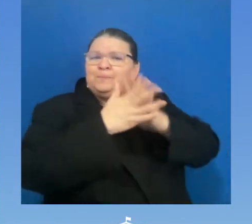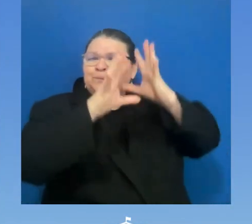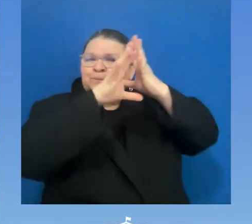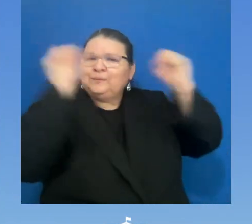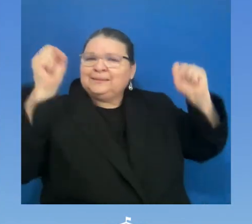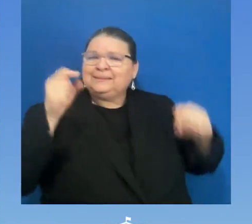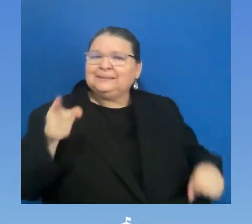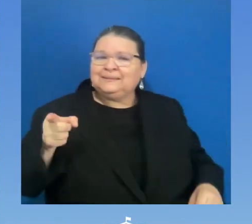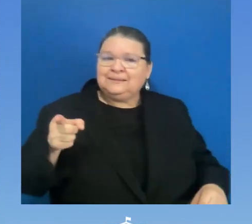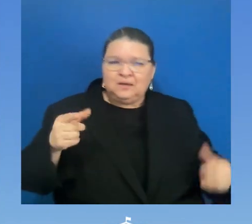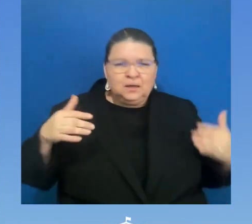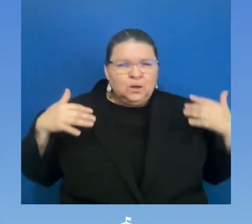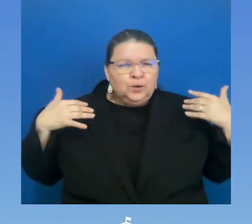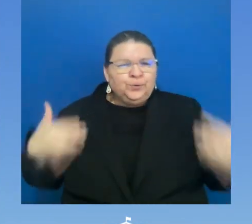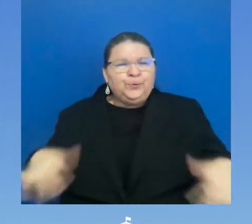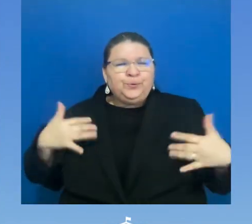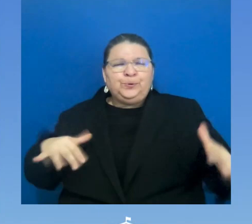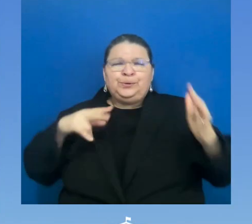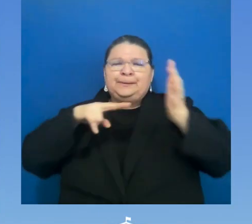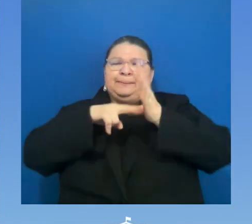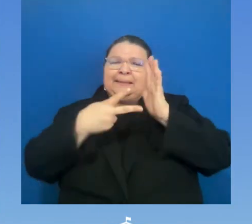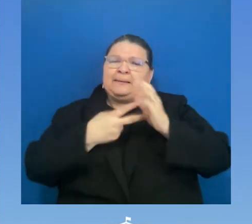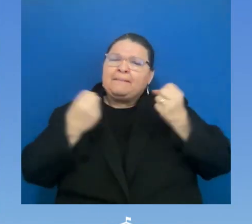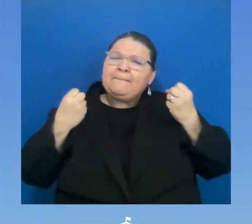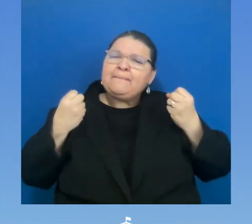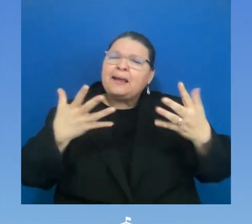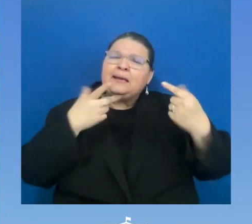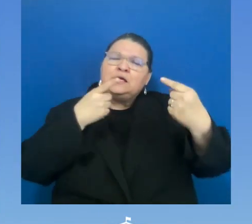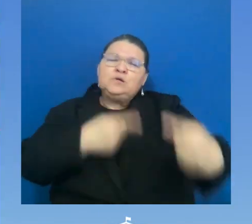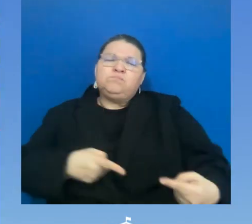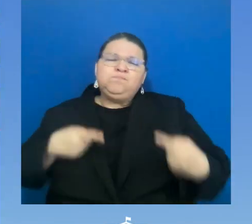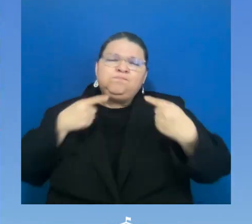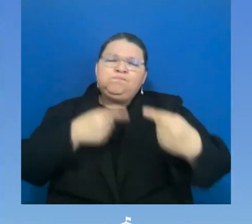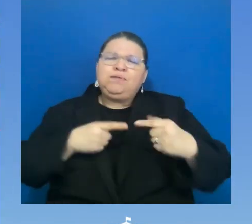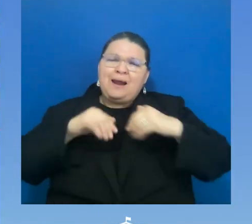understanding the push from the outside? Ms. Cone: Yeah, you know, for me,